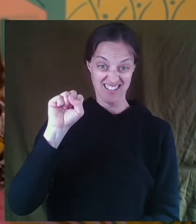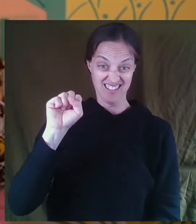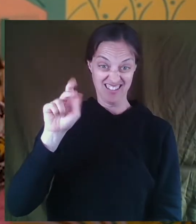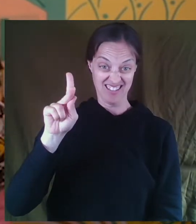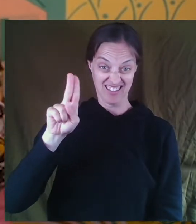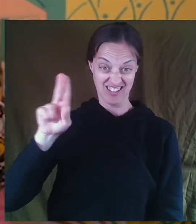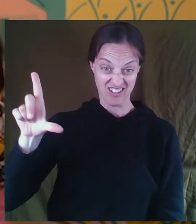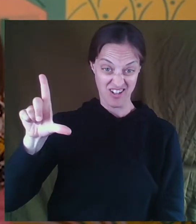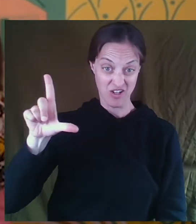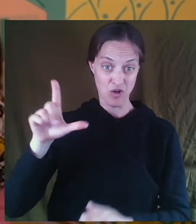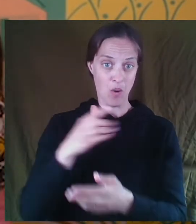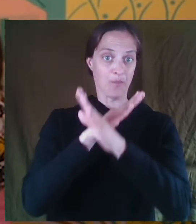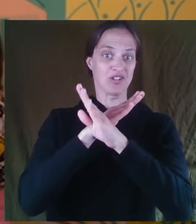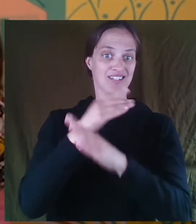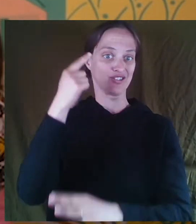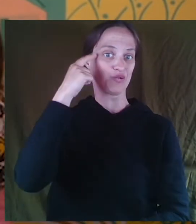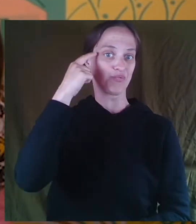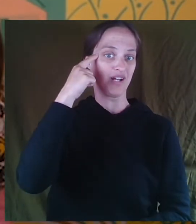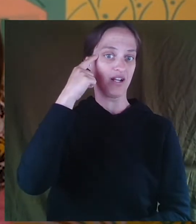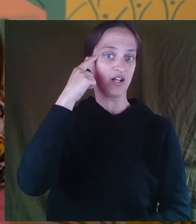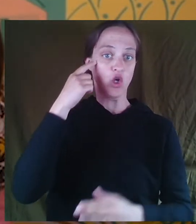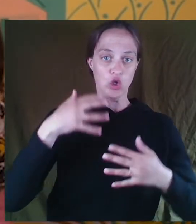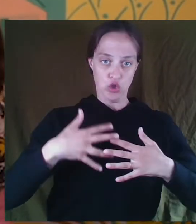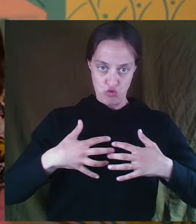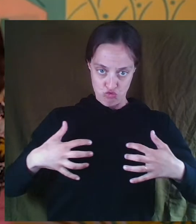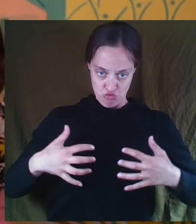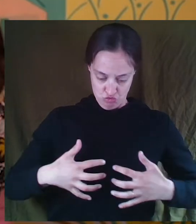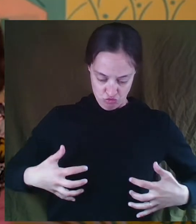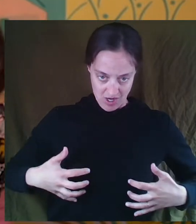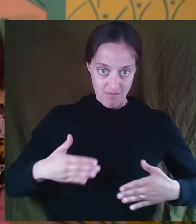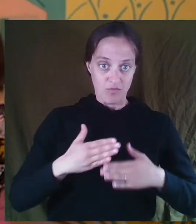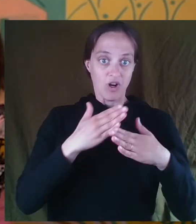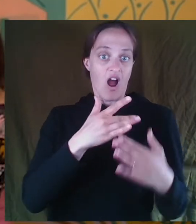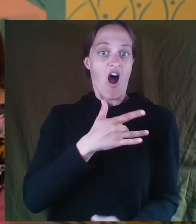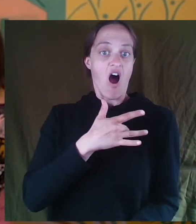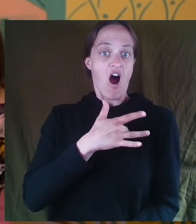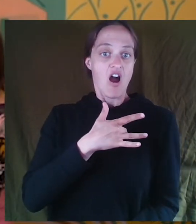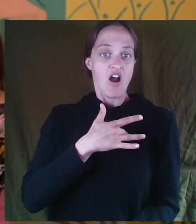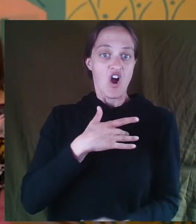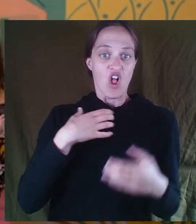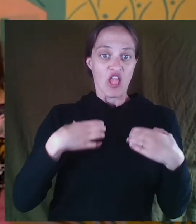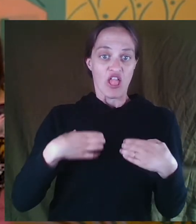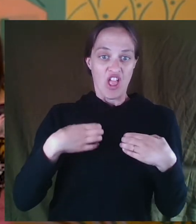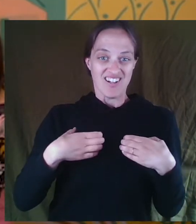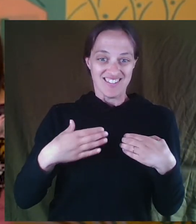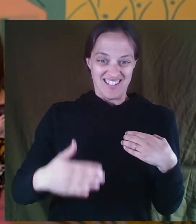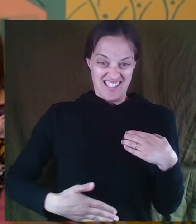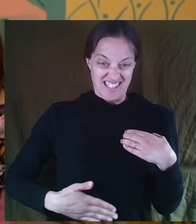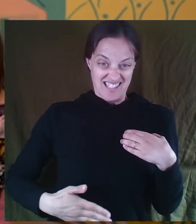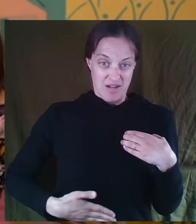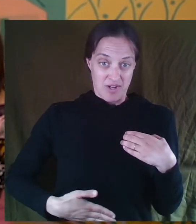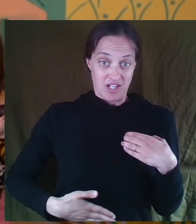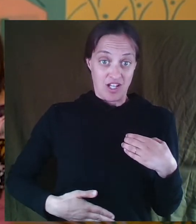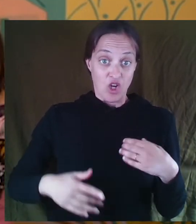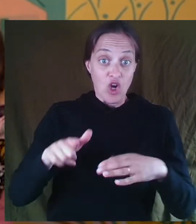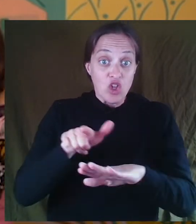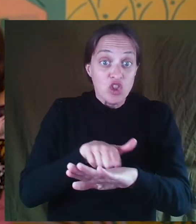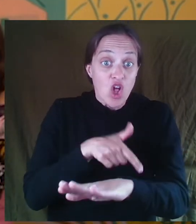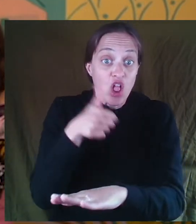Your ribcage protects your heart, lungs and stomach. Your longest bone is your thigh bone.